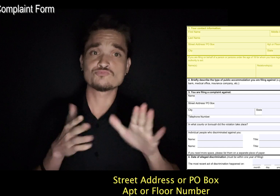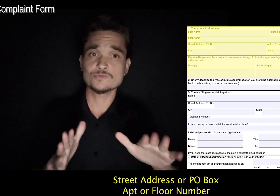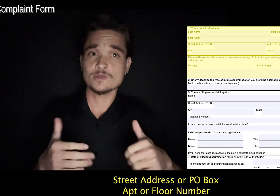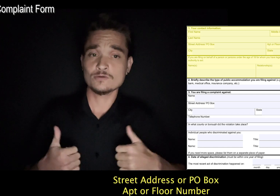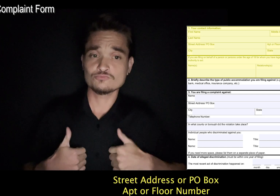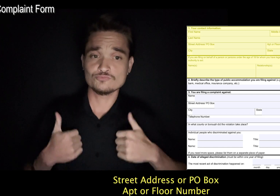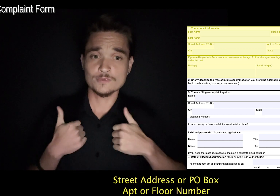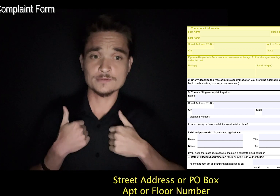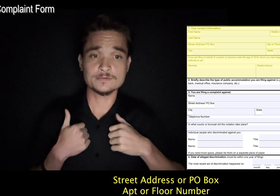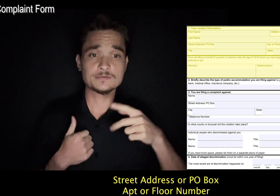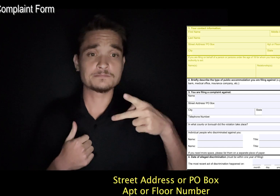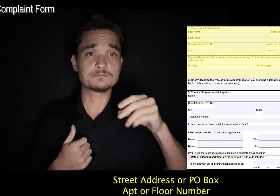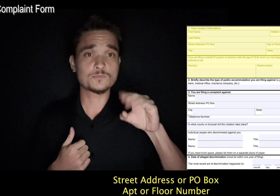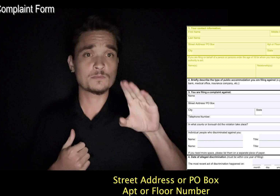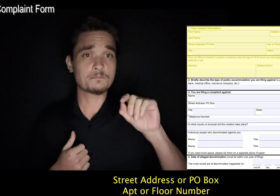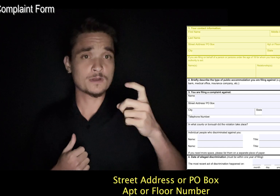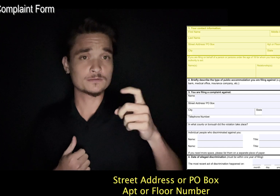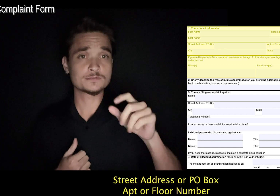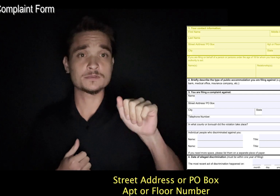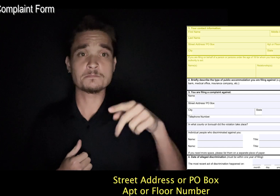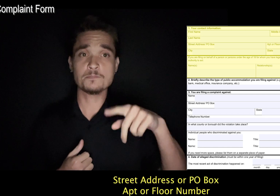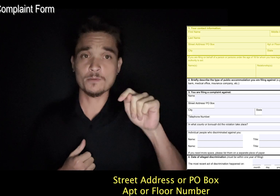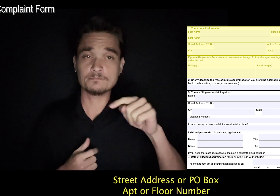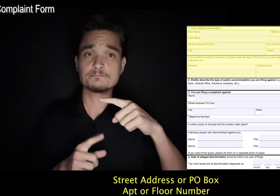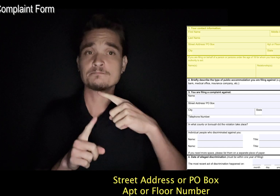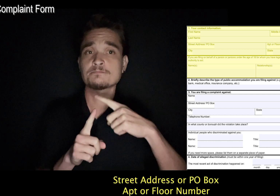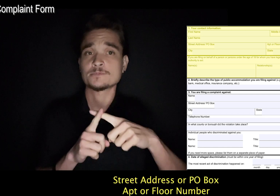Street Address or PO Box Apt or Floor Number